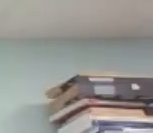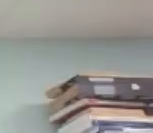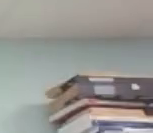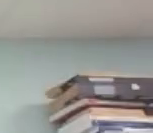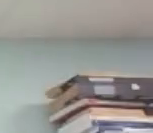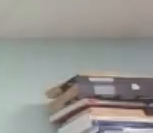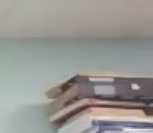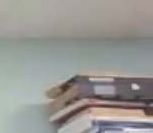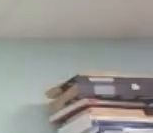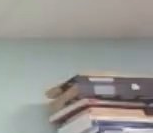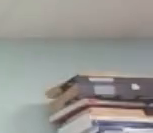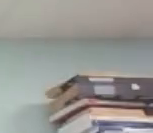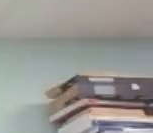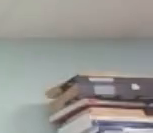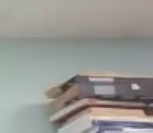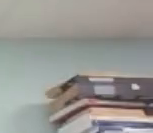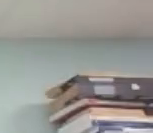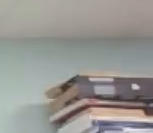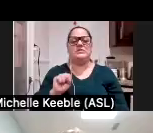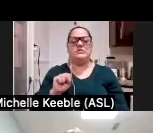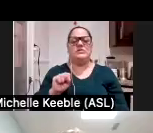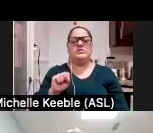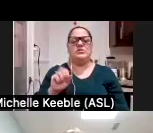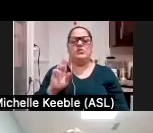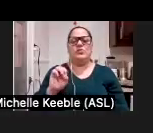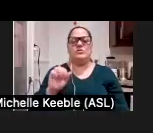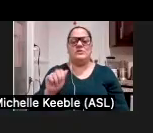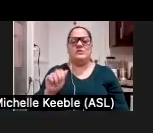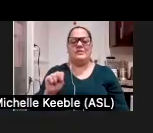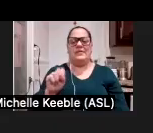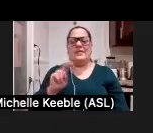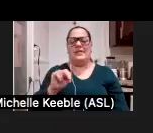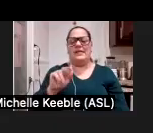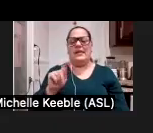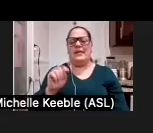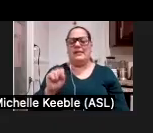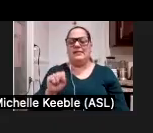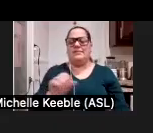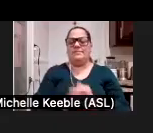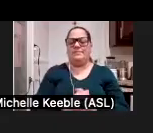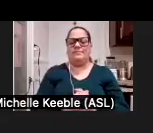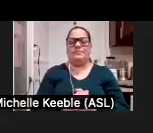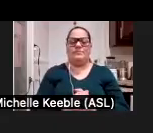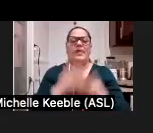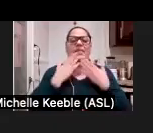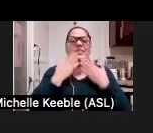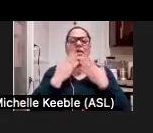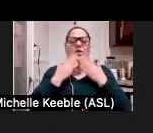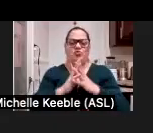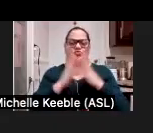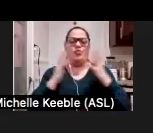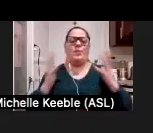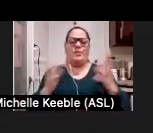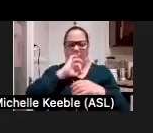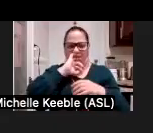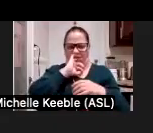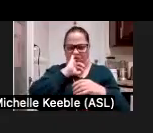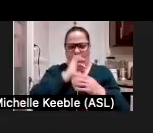Rosa and Natalie Reyes. [CHRIS] Thank you so much.